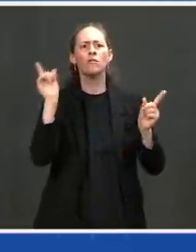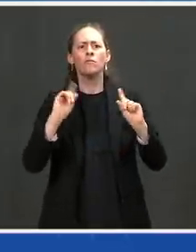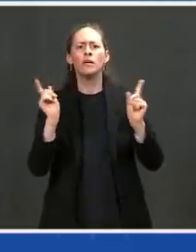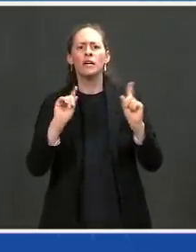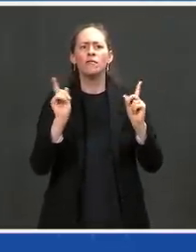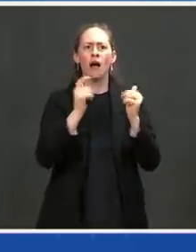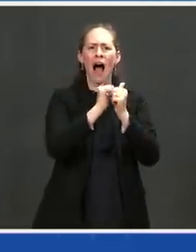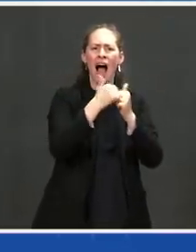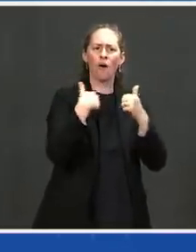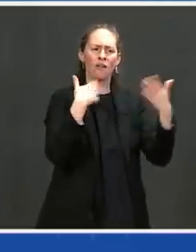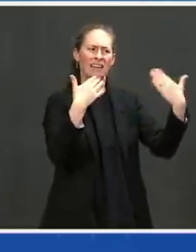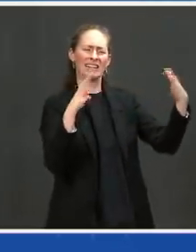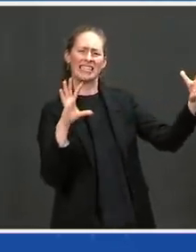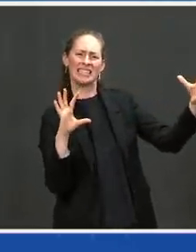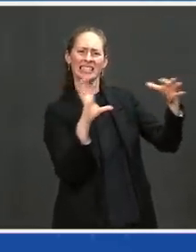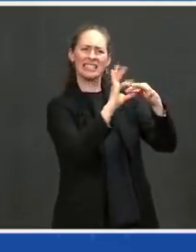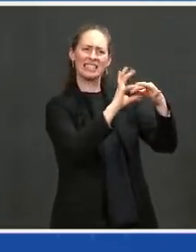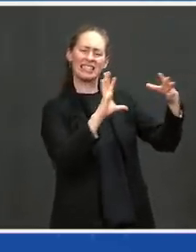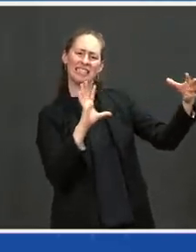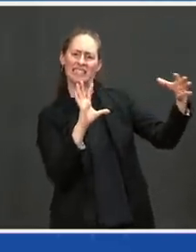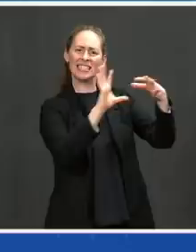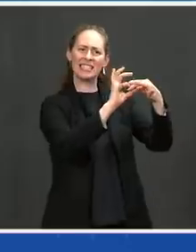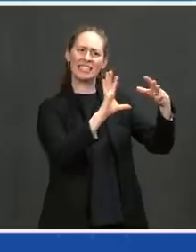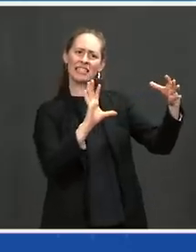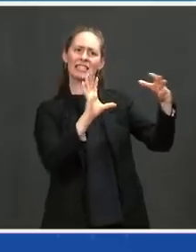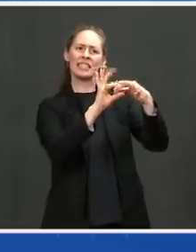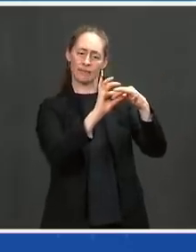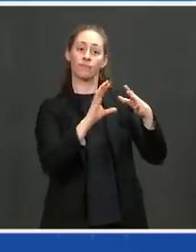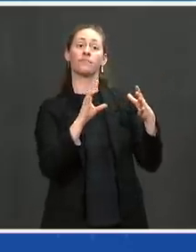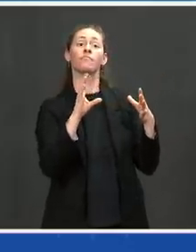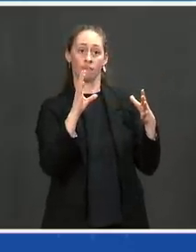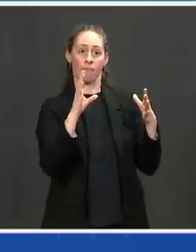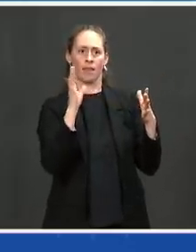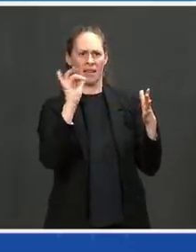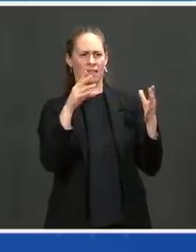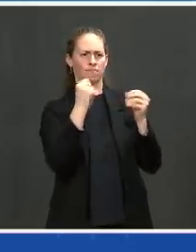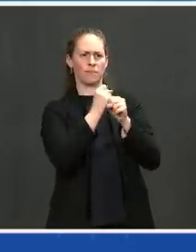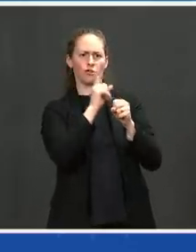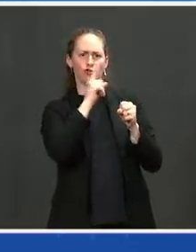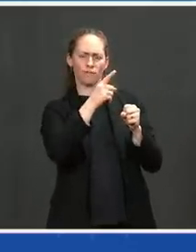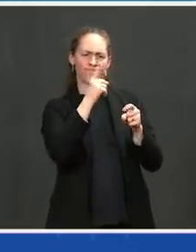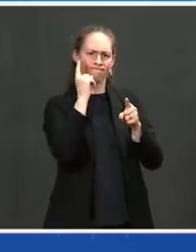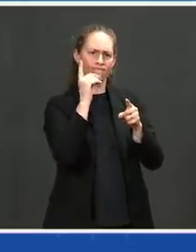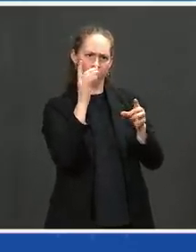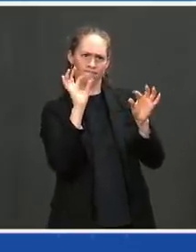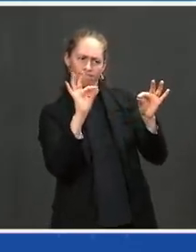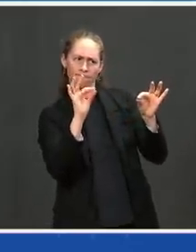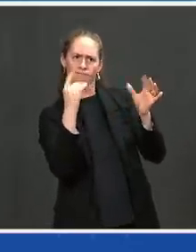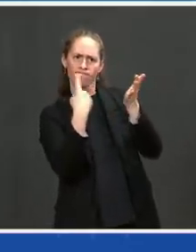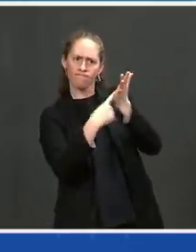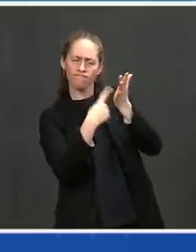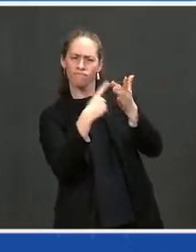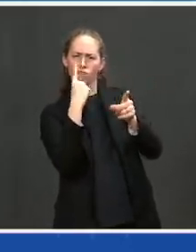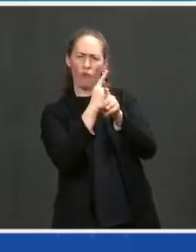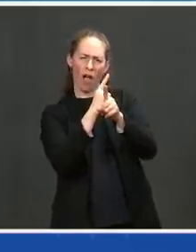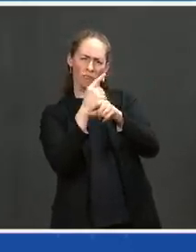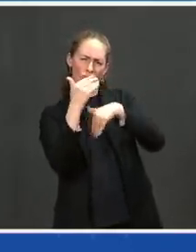The second way to do it is put them in a Health and Human Services facility that we're occupying now --